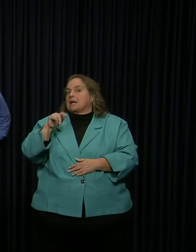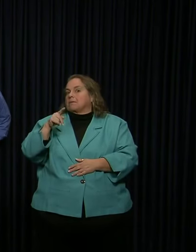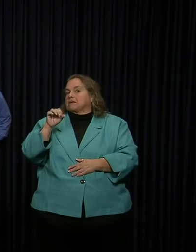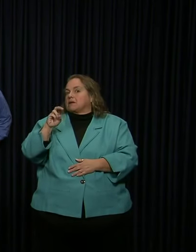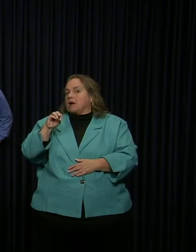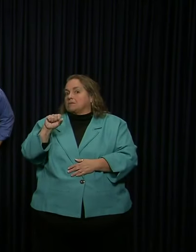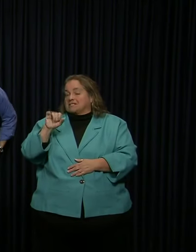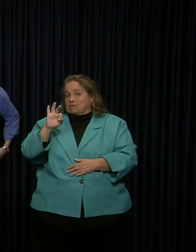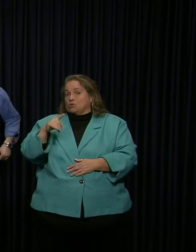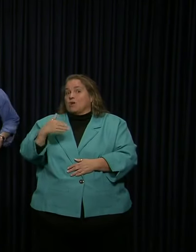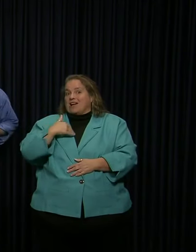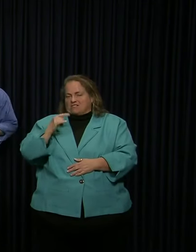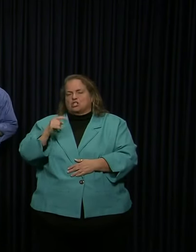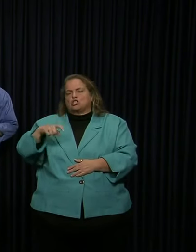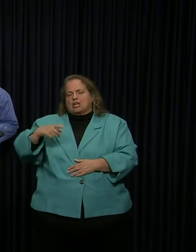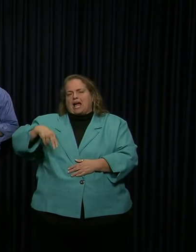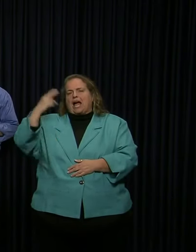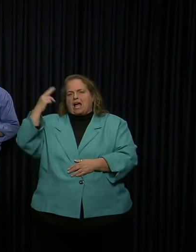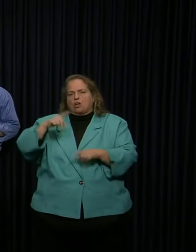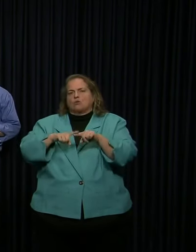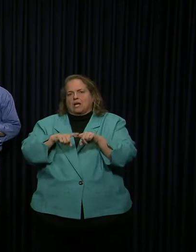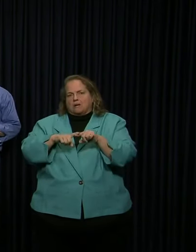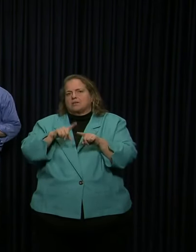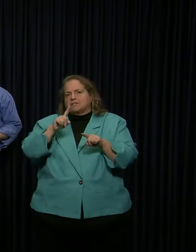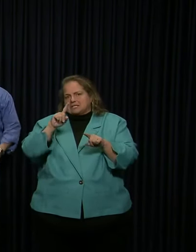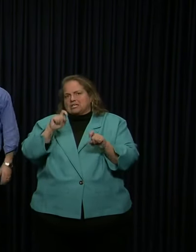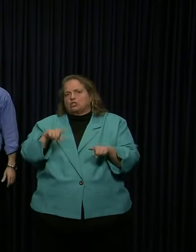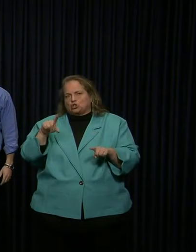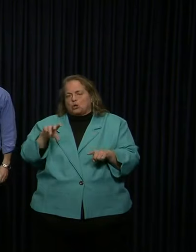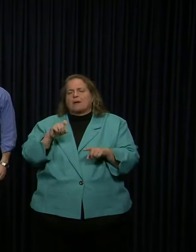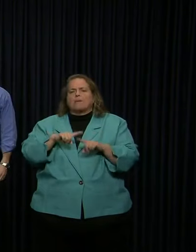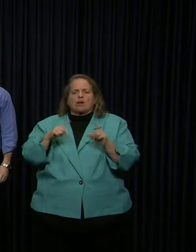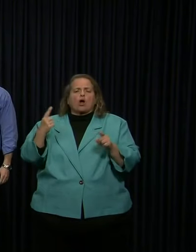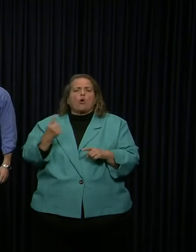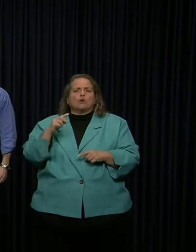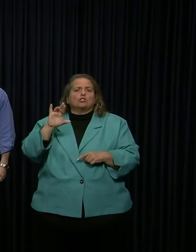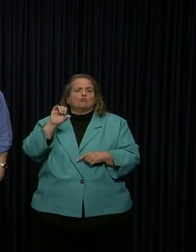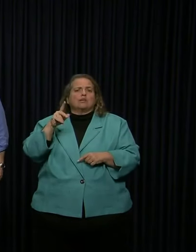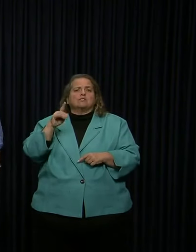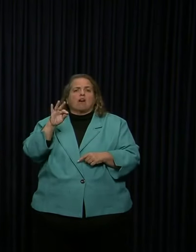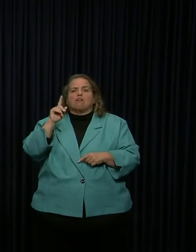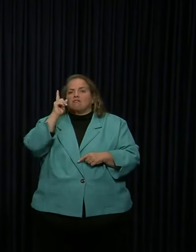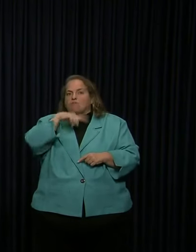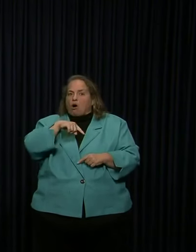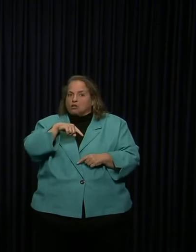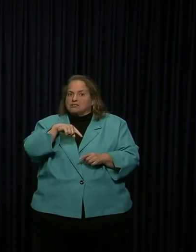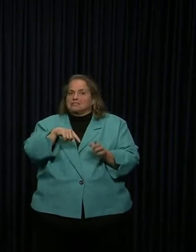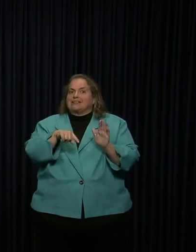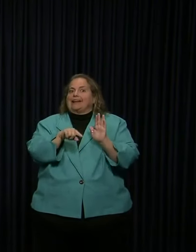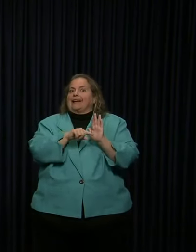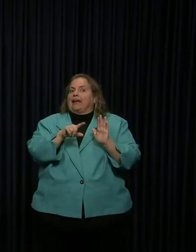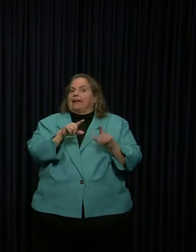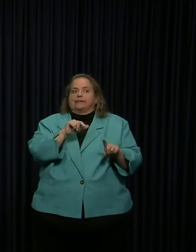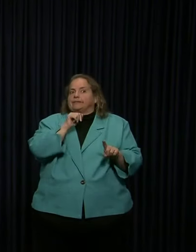INTENT WAS TO PUSH IT OUT. BY THE WAY, THAT'S GOING TO HIT THE STATE AND OUR BUDGET PRETTY HARD.